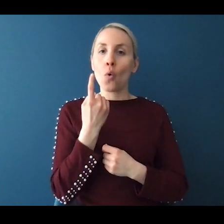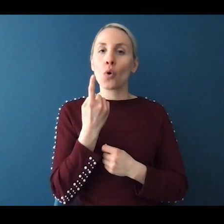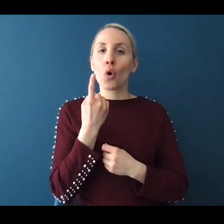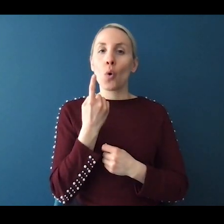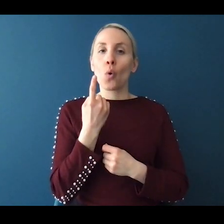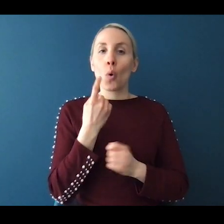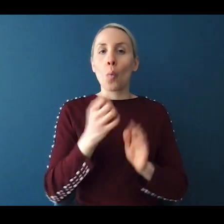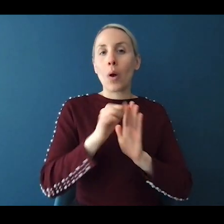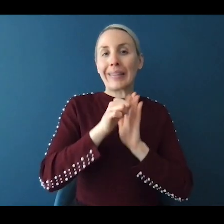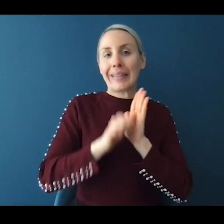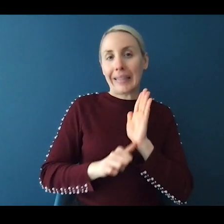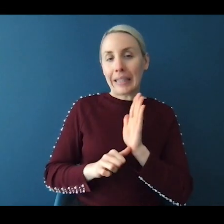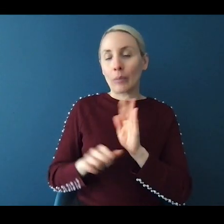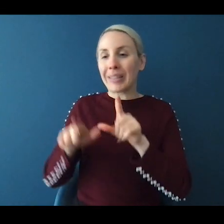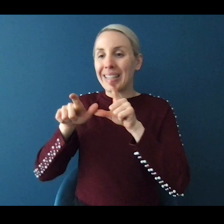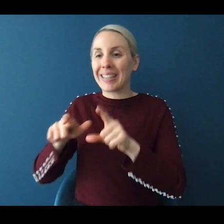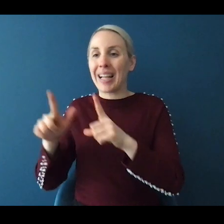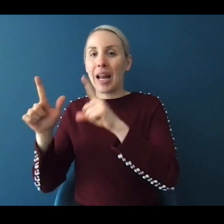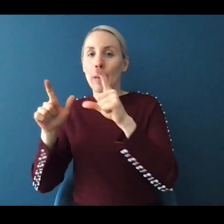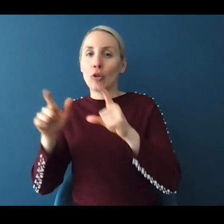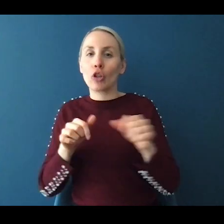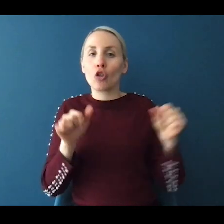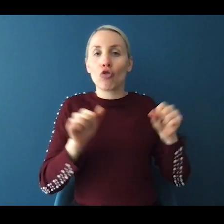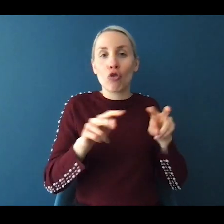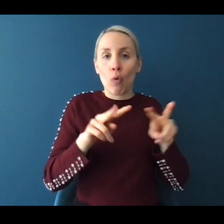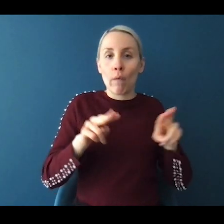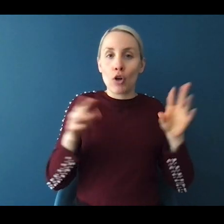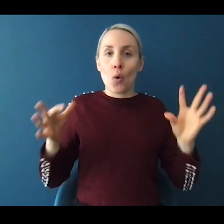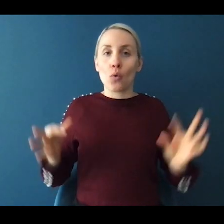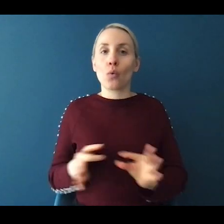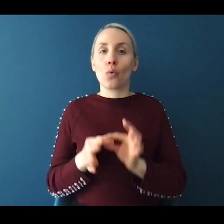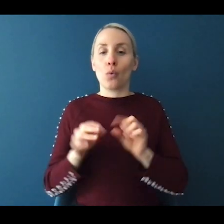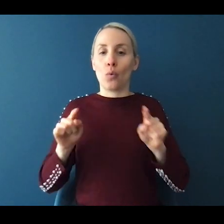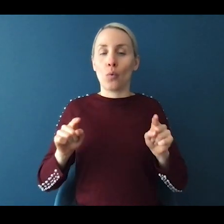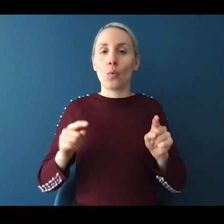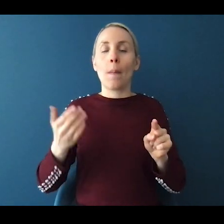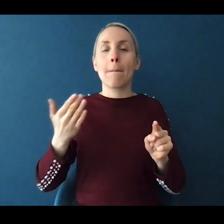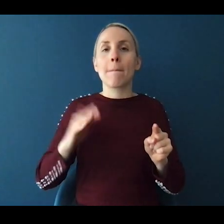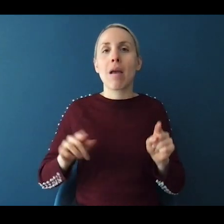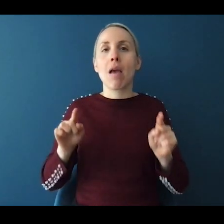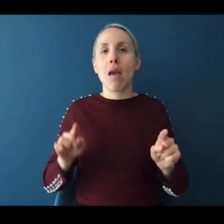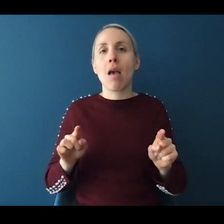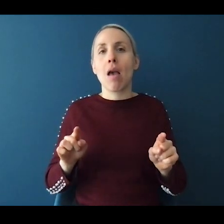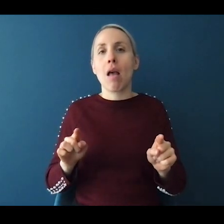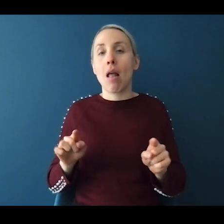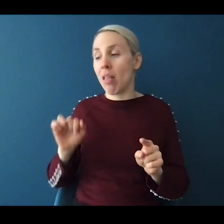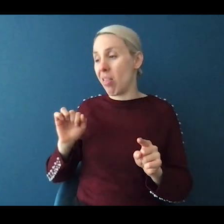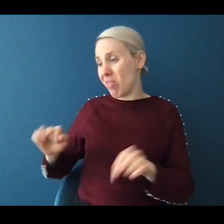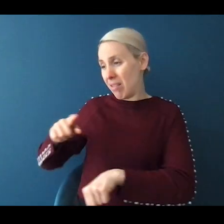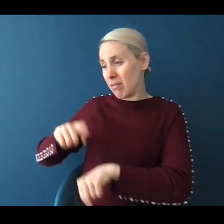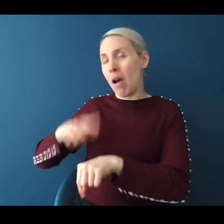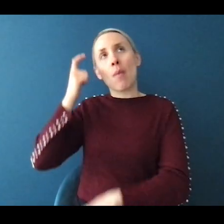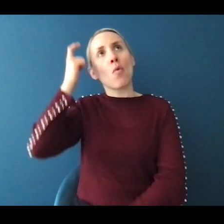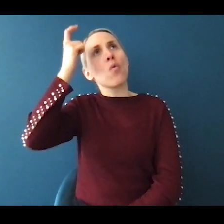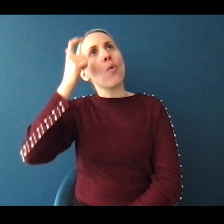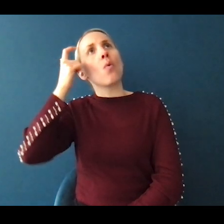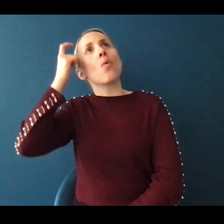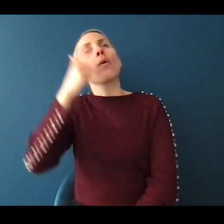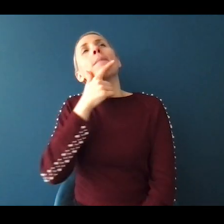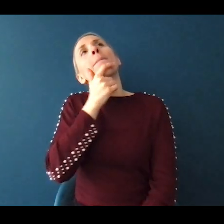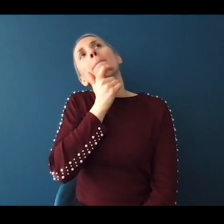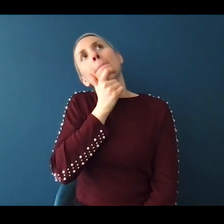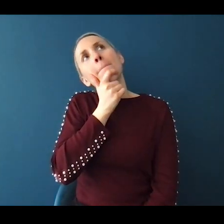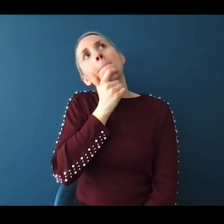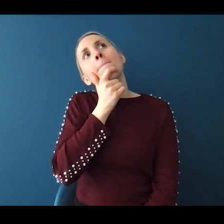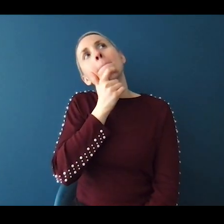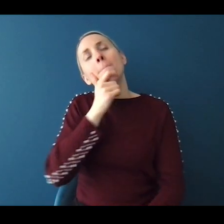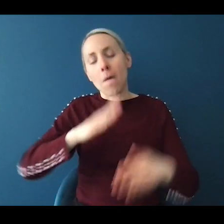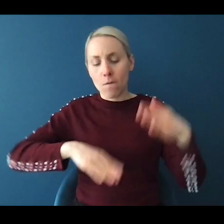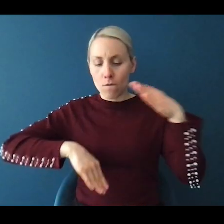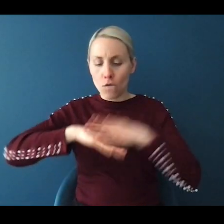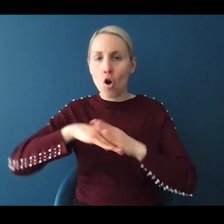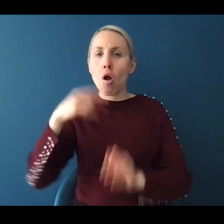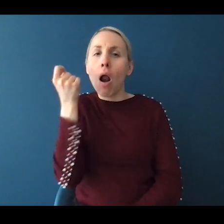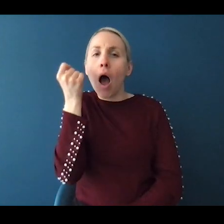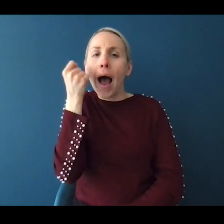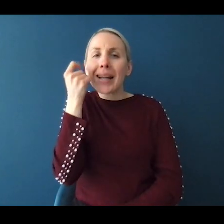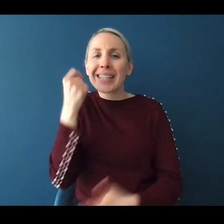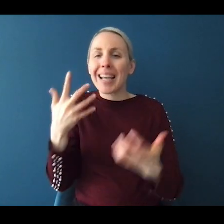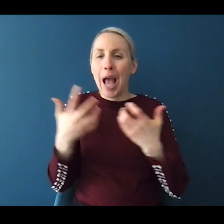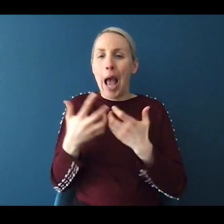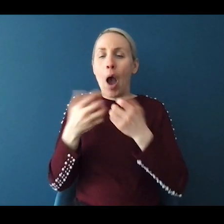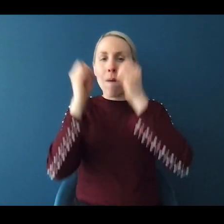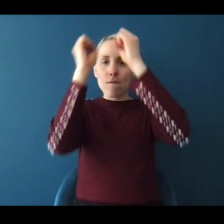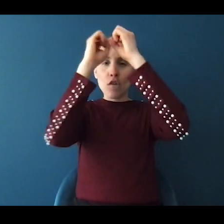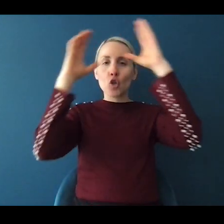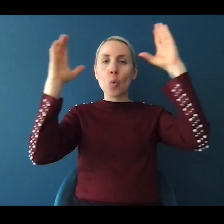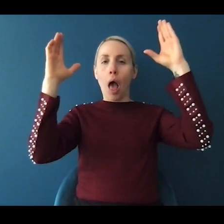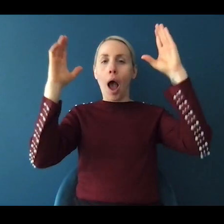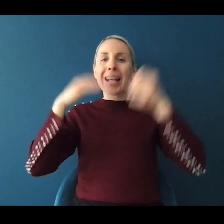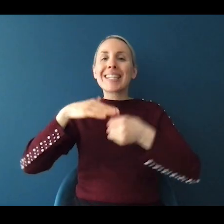I was really thinking about what is a complete idea of visualising a scene and thinking about